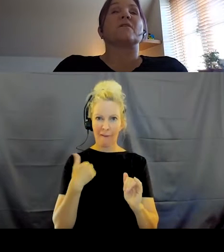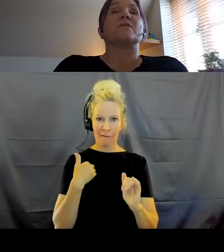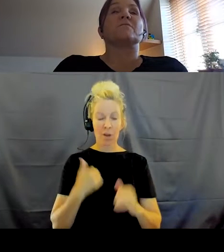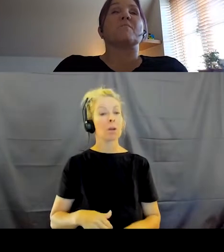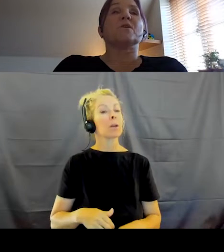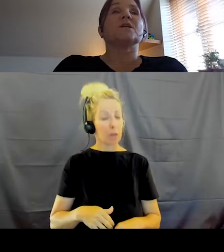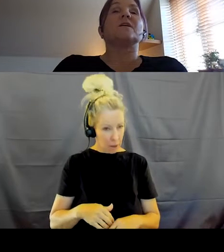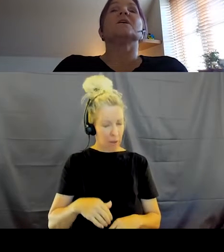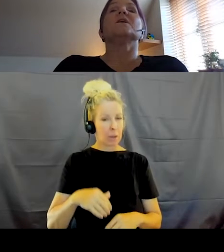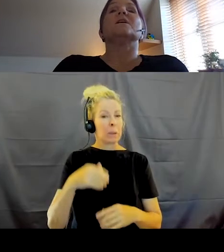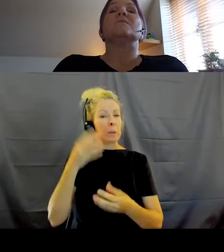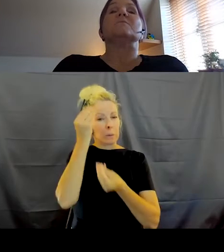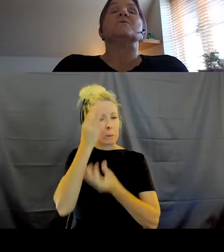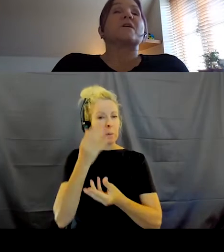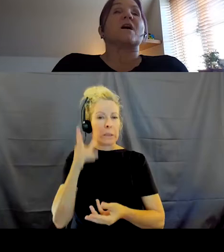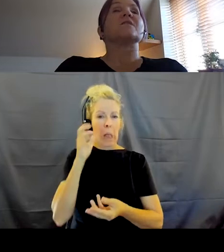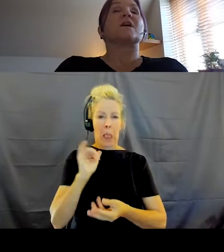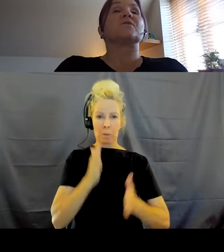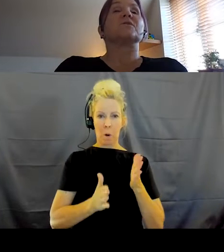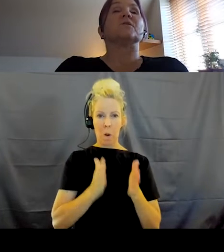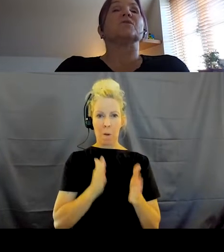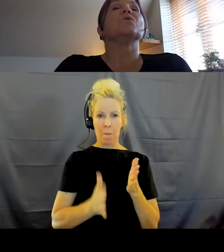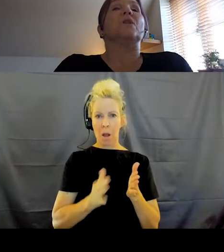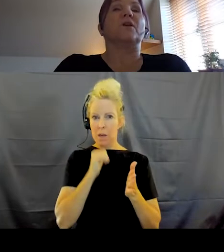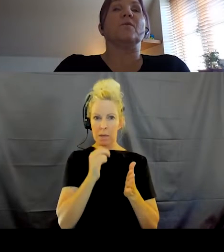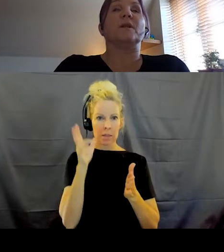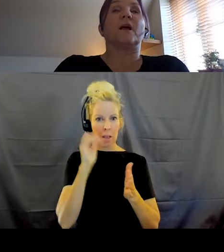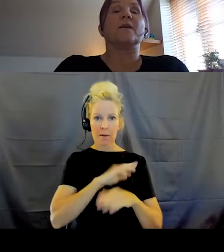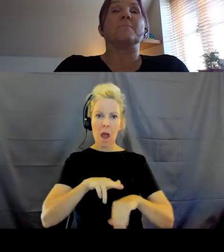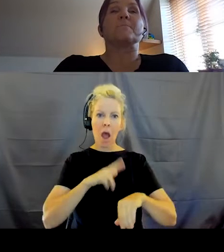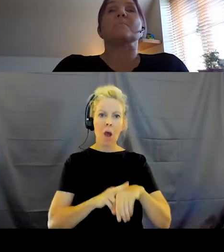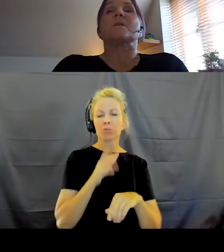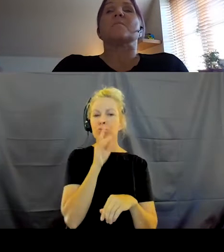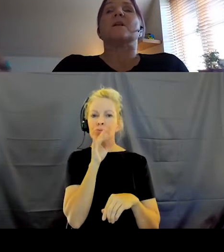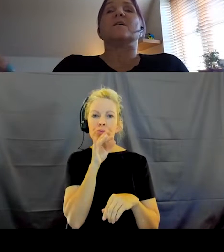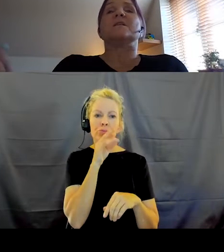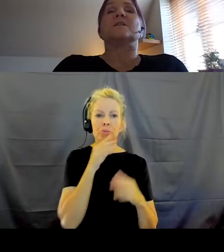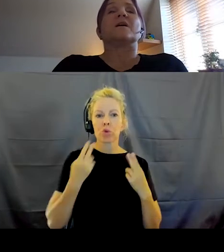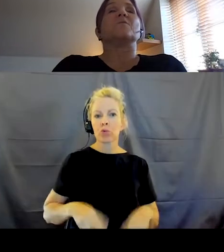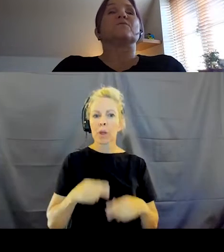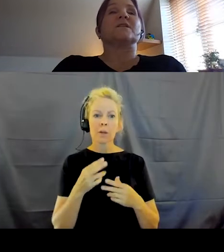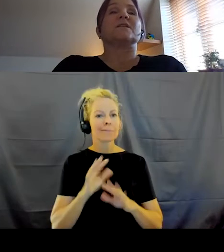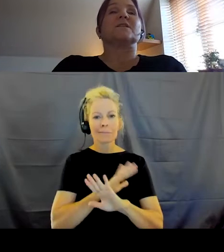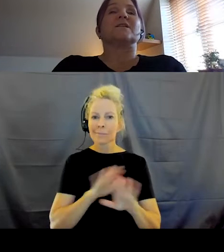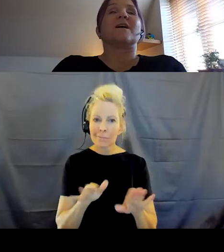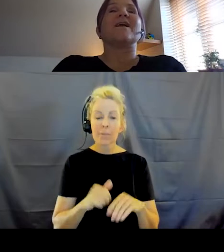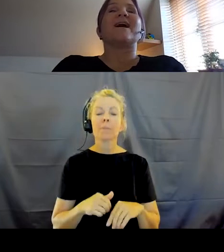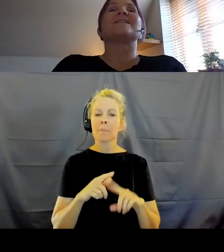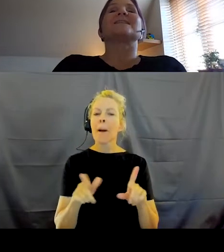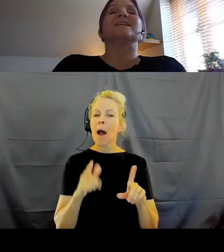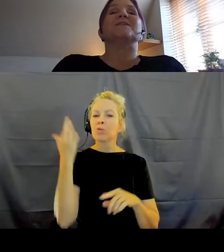very robotic. Not at all humanlike. But I mention that there were reasons. I actually